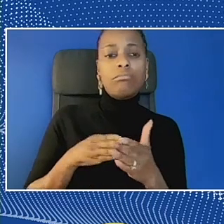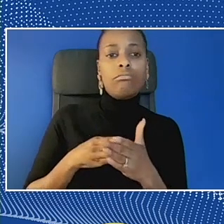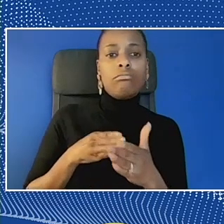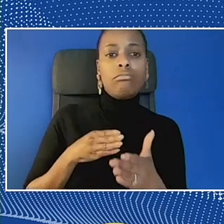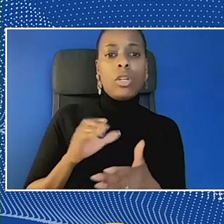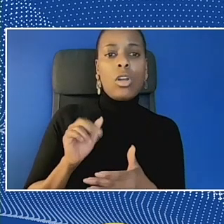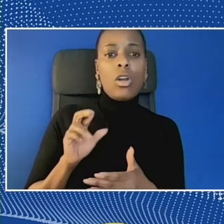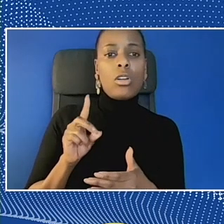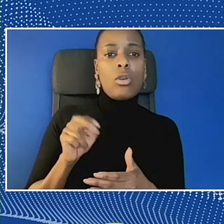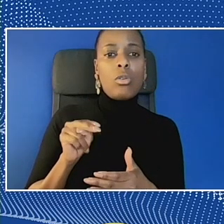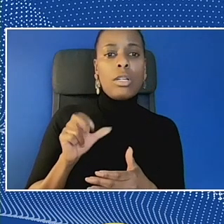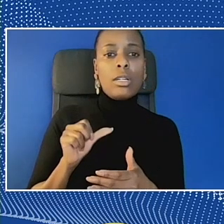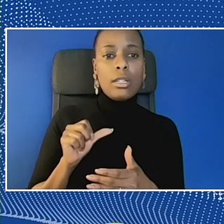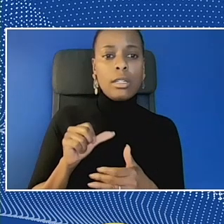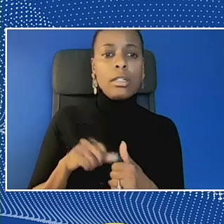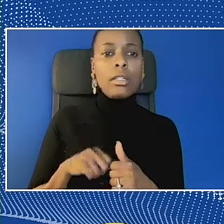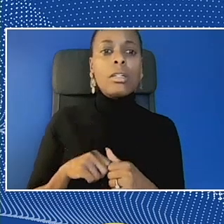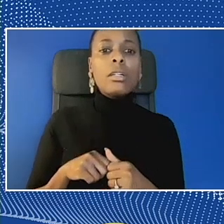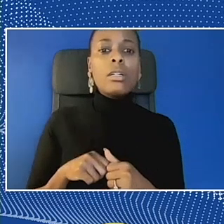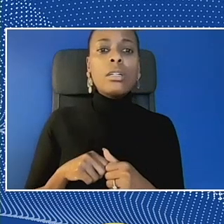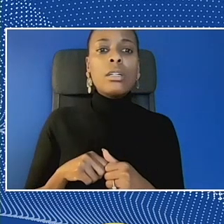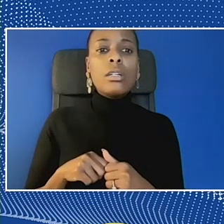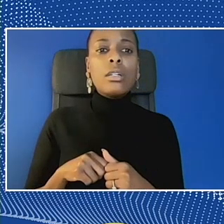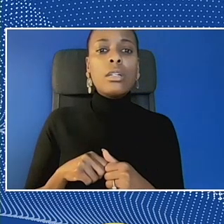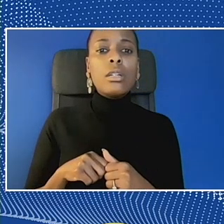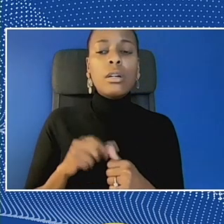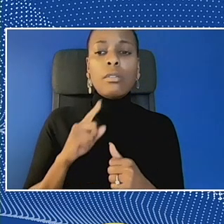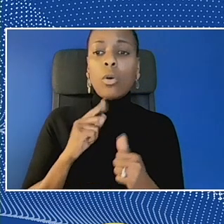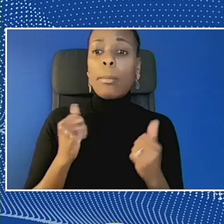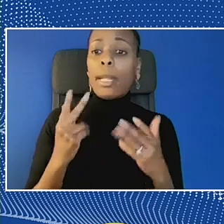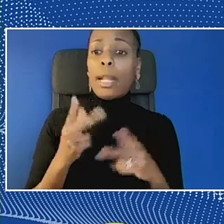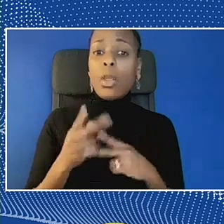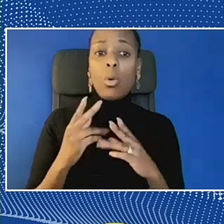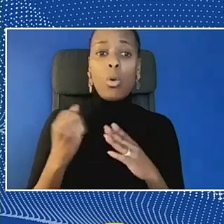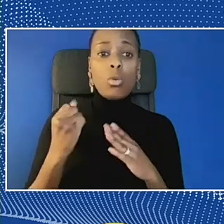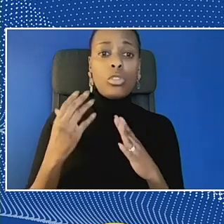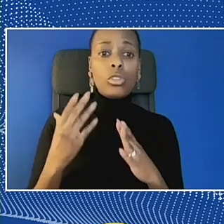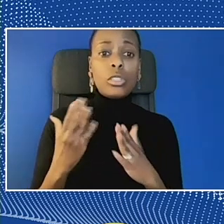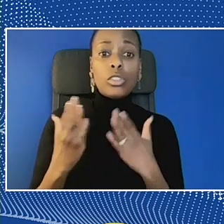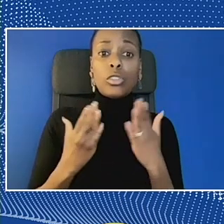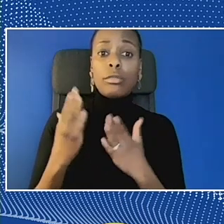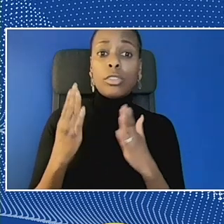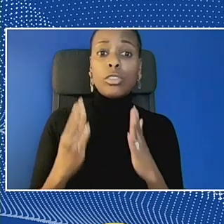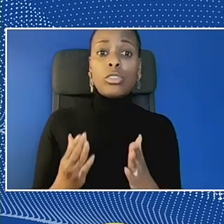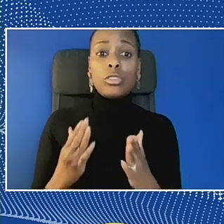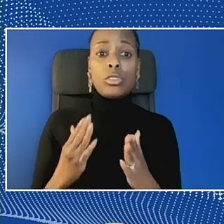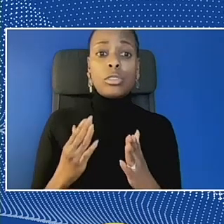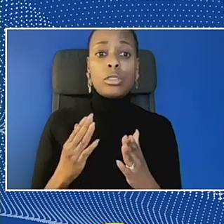many of these loan holders, their servicers have changed either due through